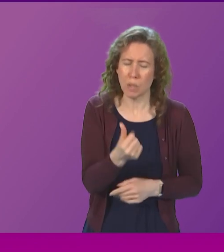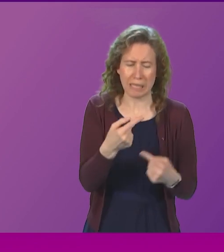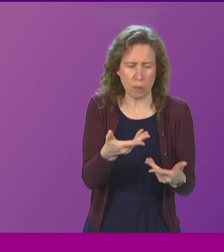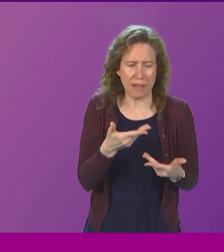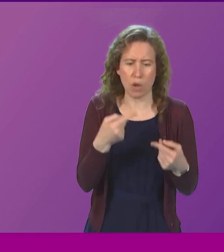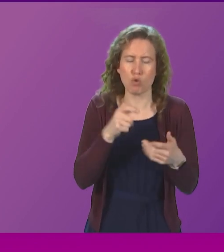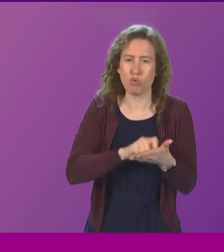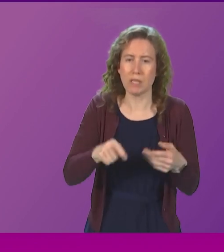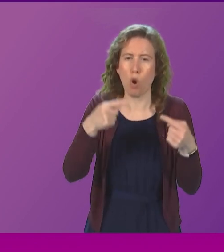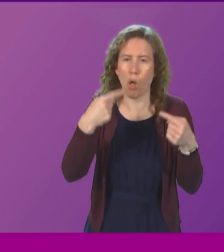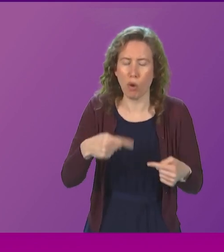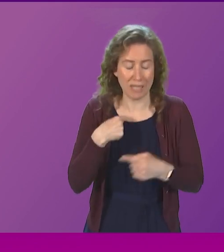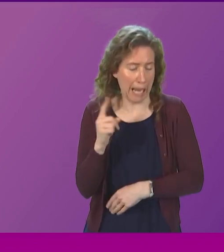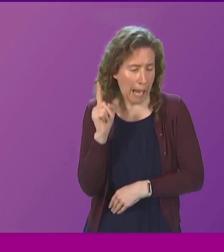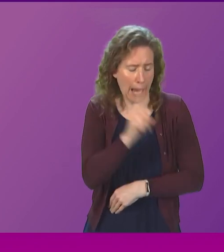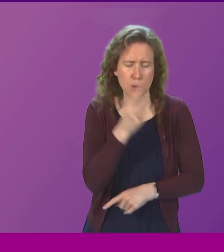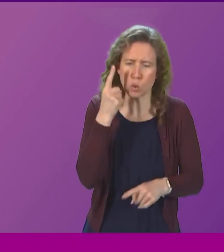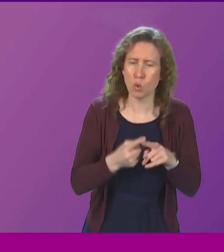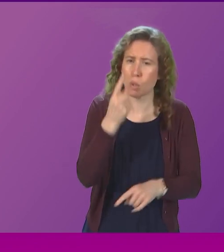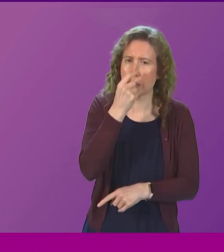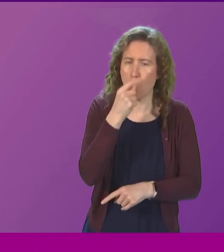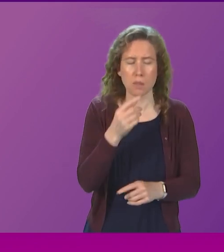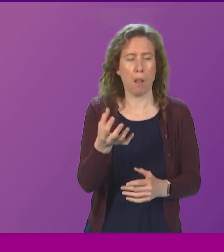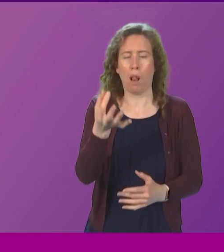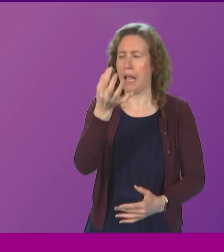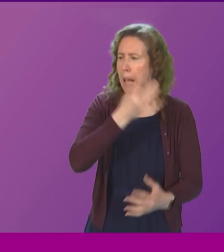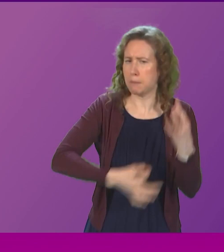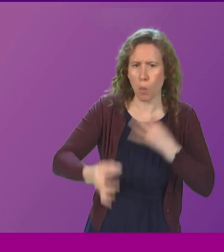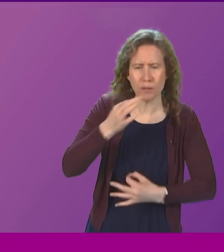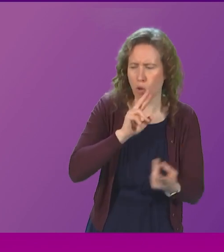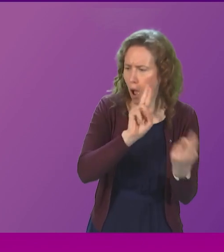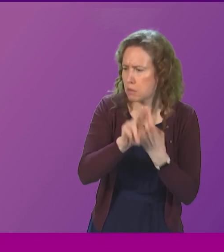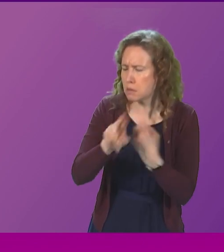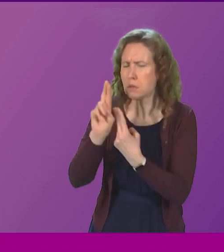Secretary for Wellbeing Economy, Fair Work and Energy came in here at the earliest opportunity to take questions and to make sure that he answered those questions.